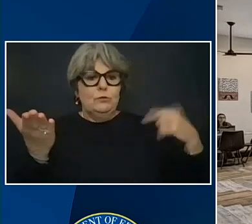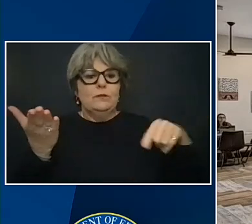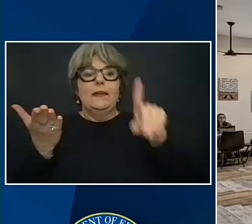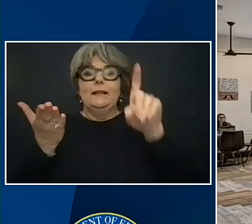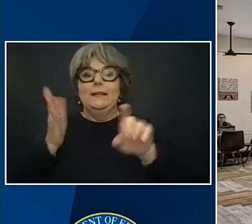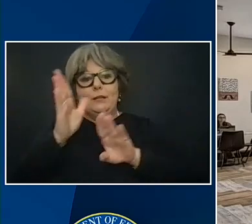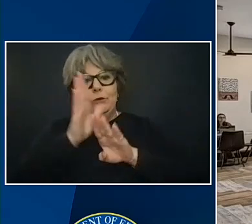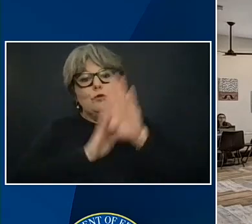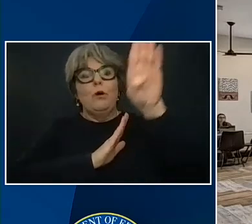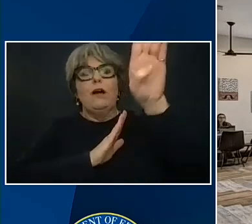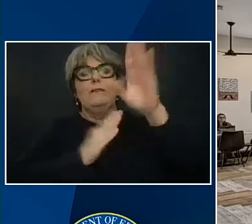Thank you very much.